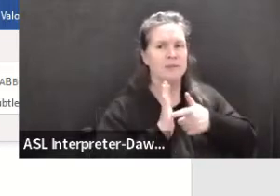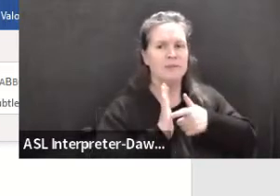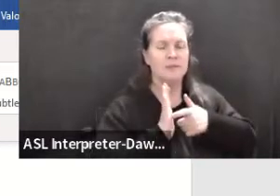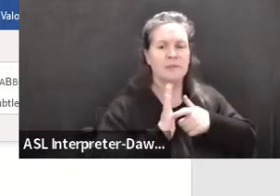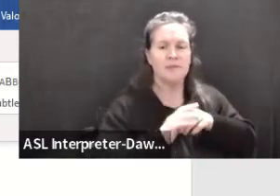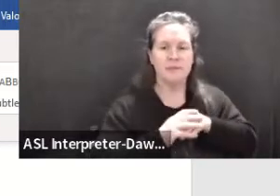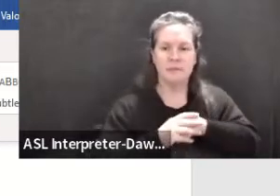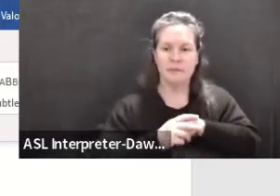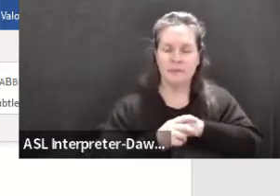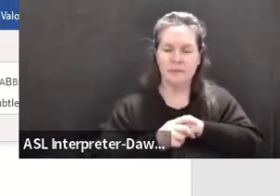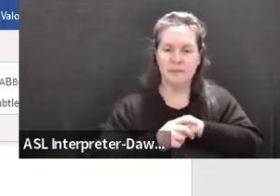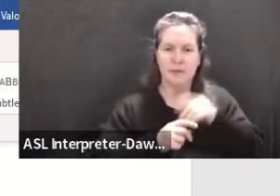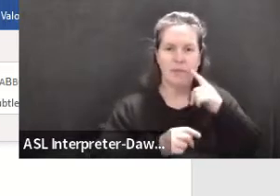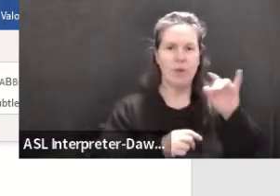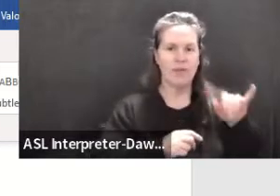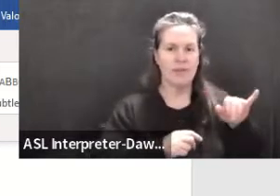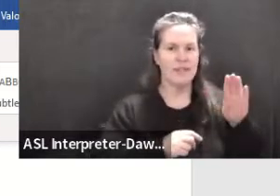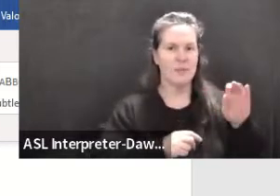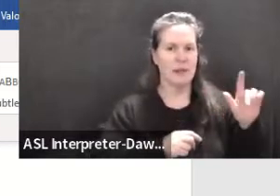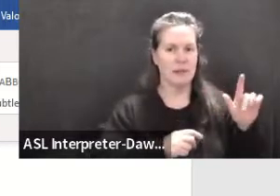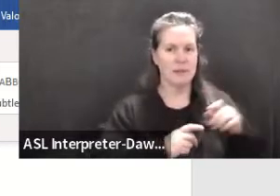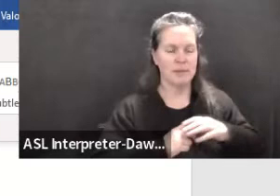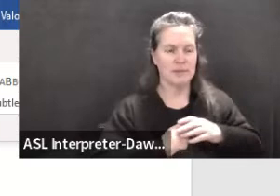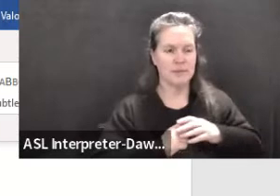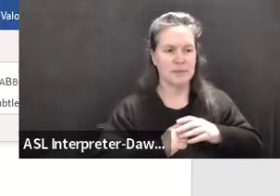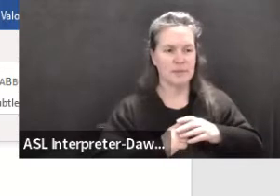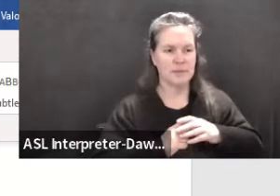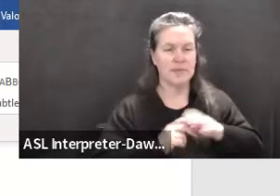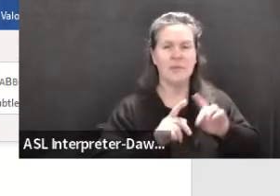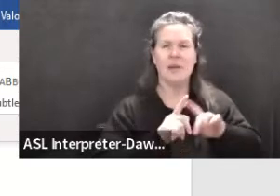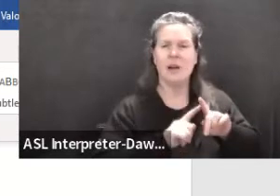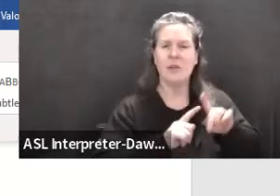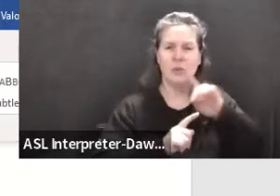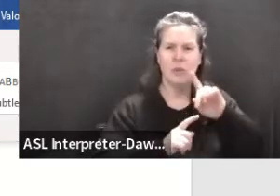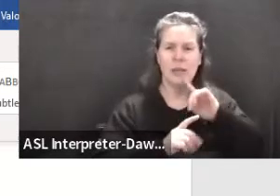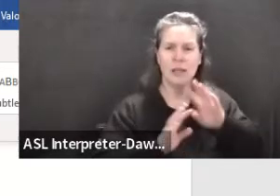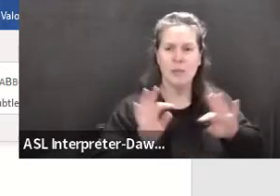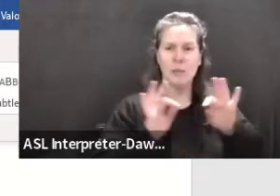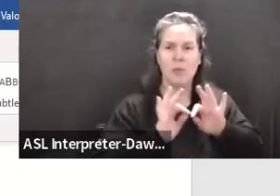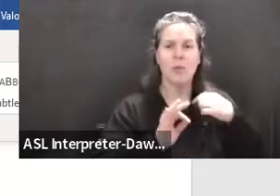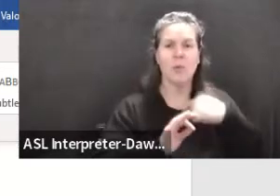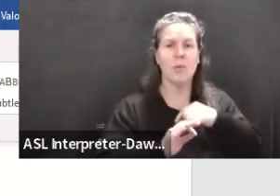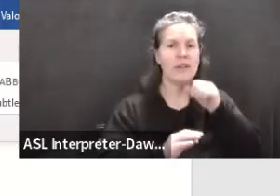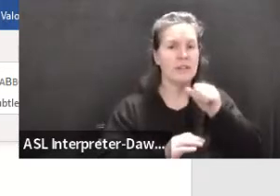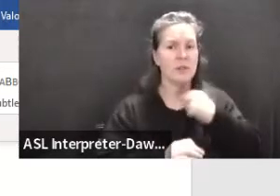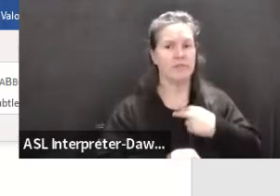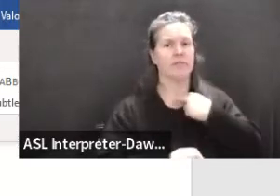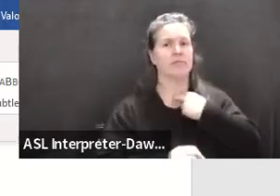So it's also very important that we don't box ourselves in kind of this corner,